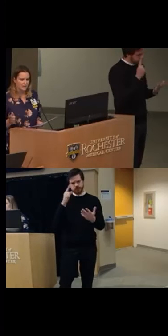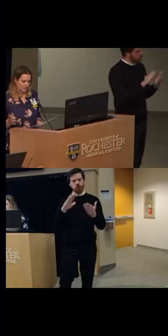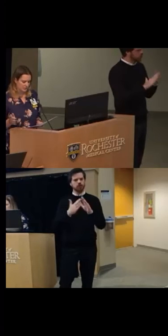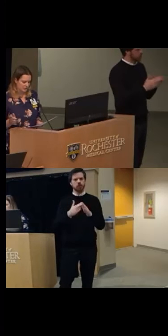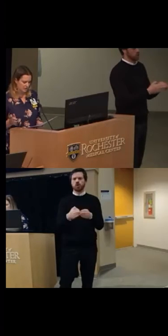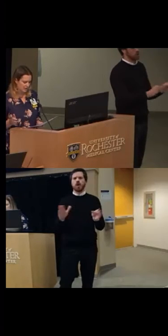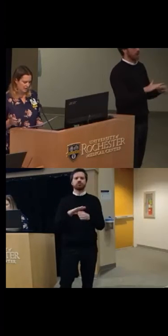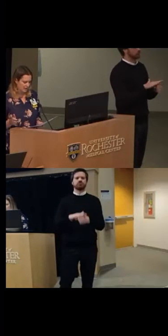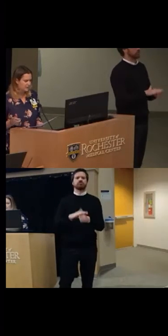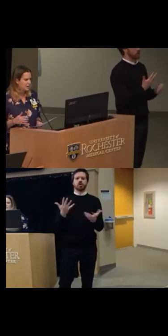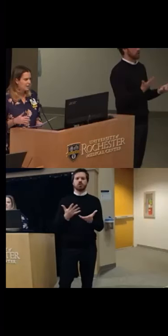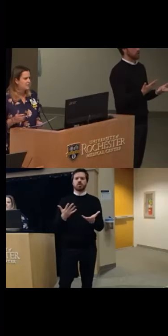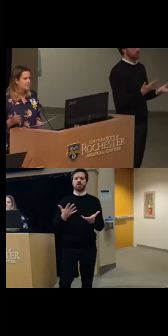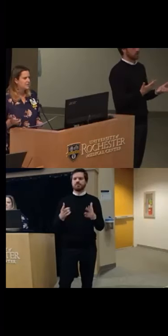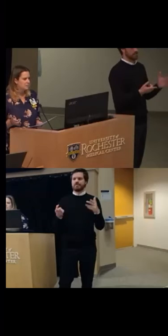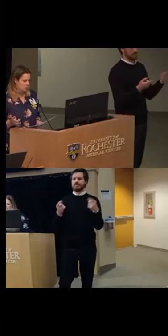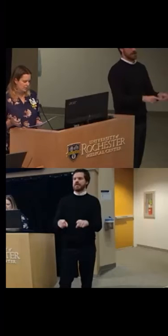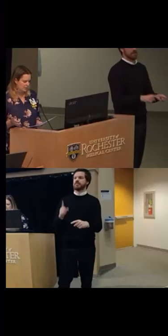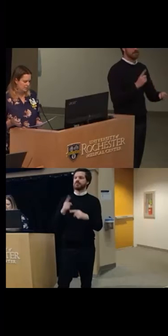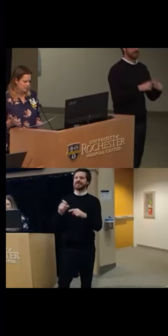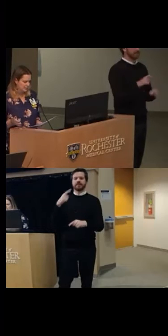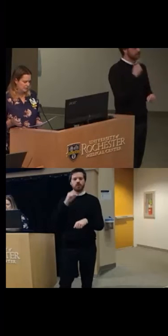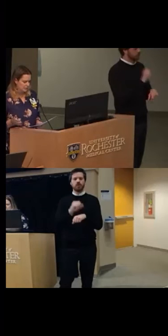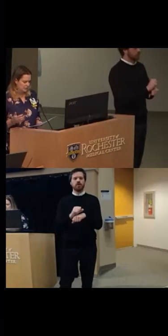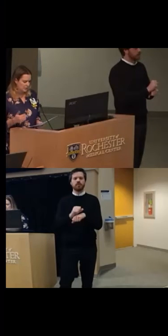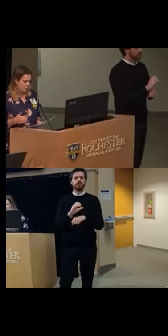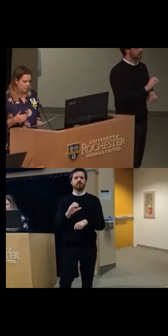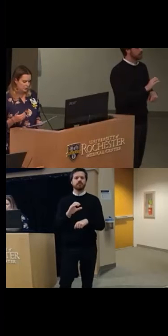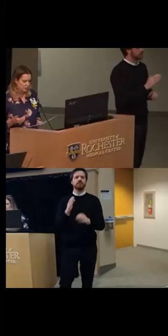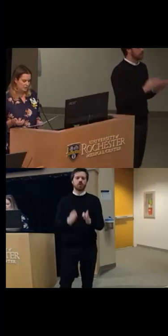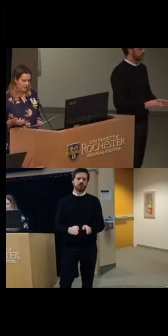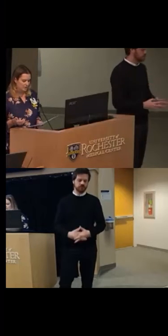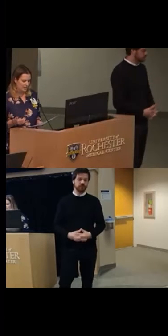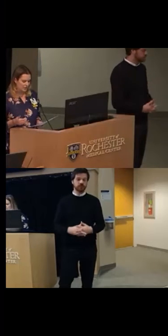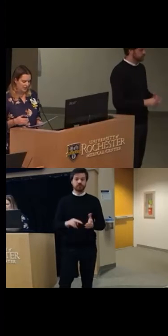stressors that are going on and the needs of employees so in order to do our job we actually